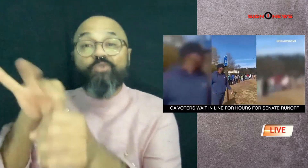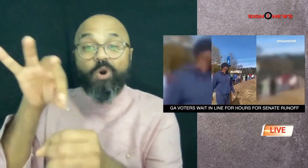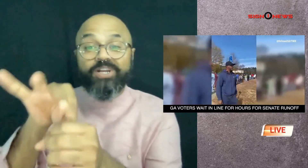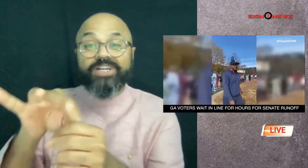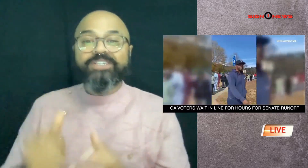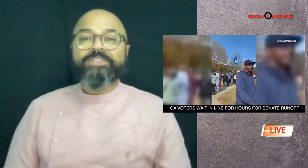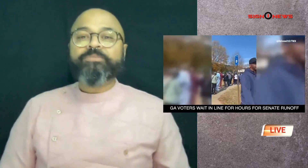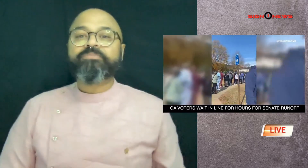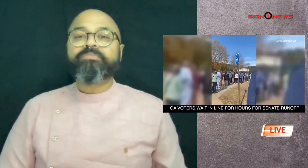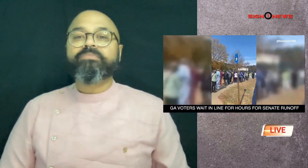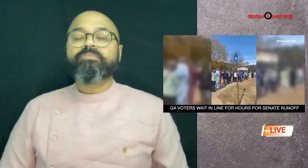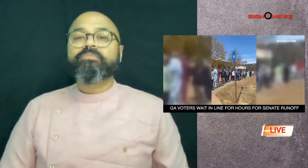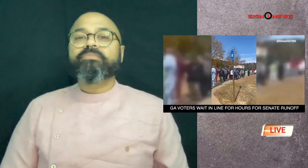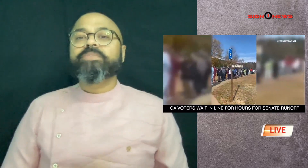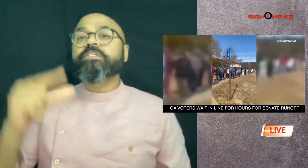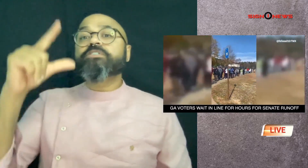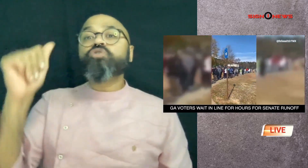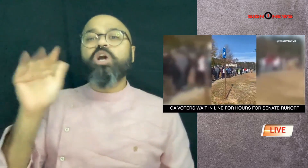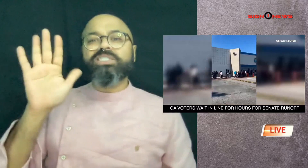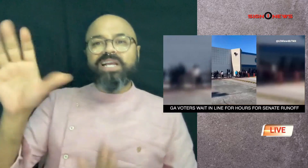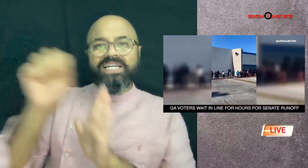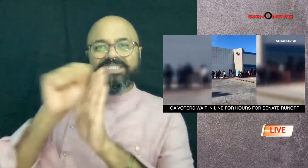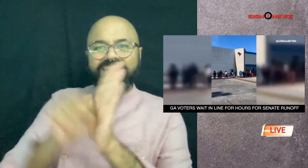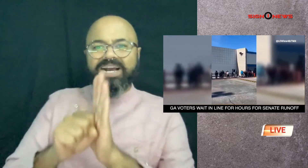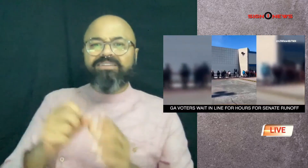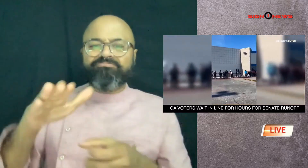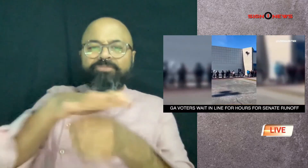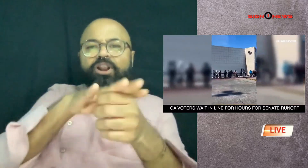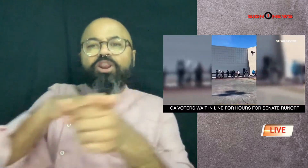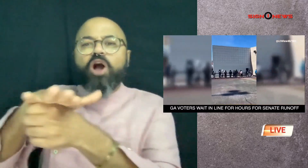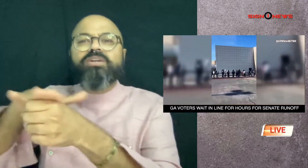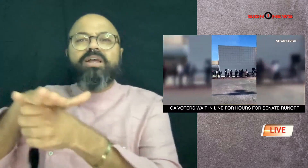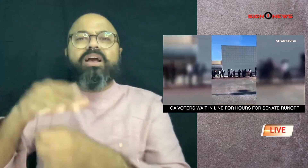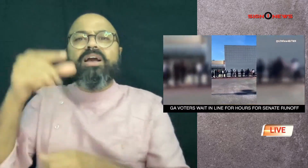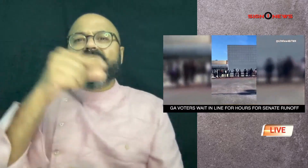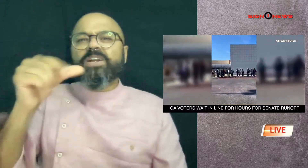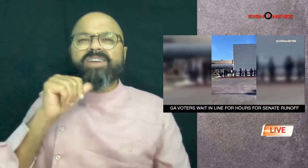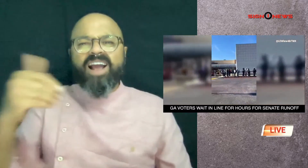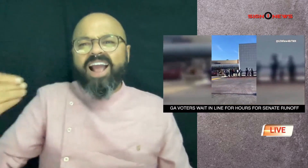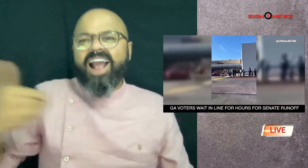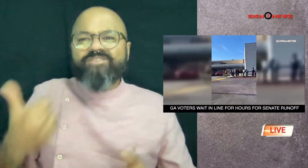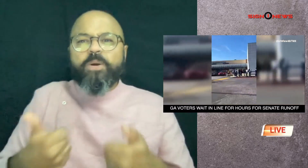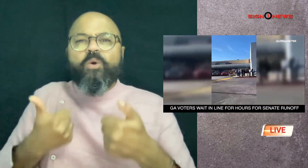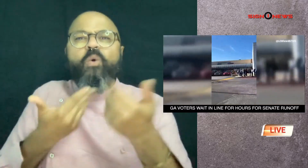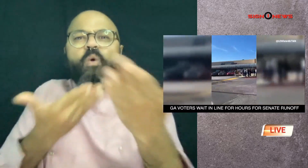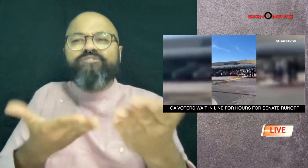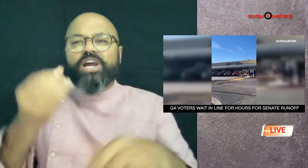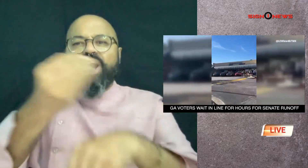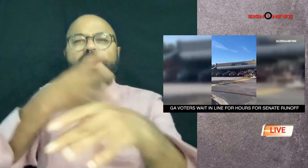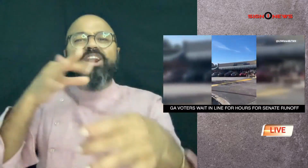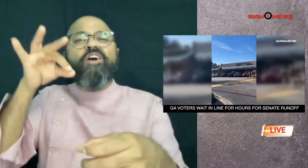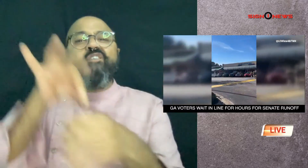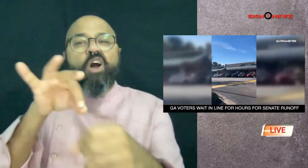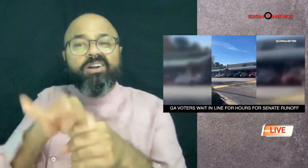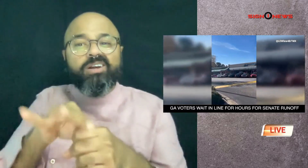their vote Georgia counties did not have to offer early voting but many did anyway